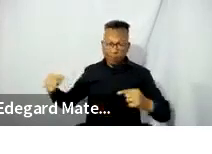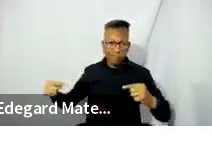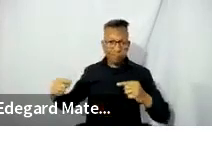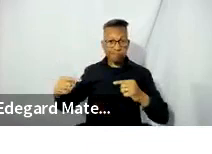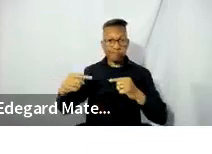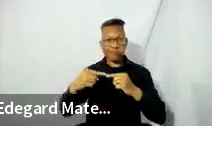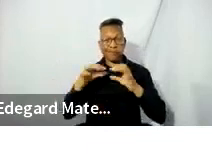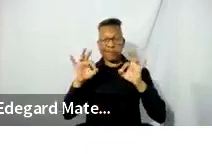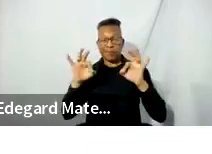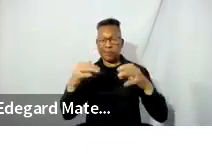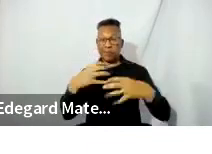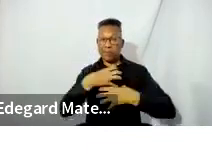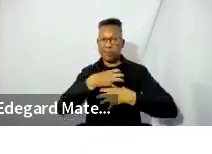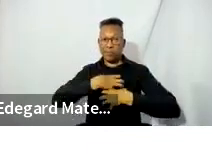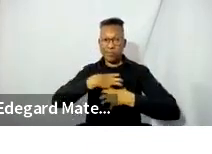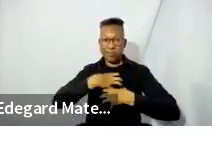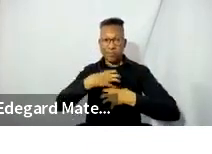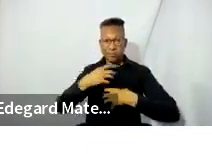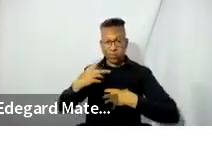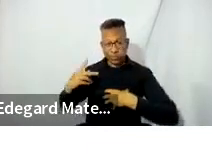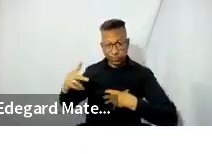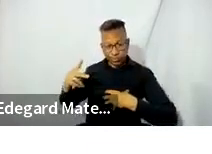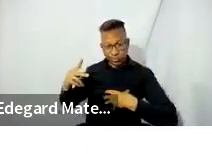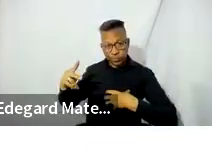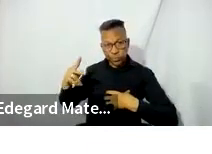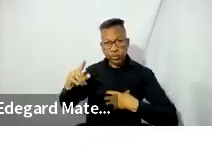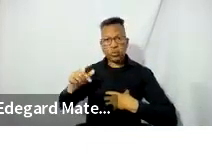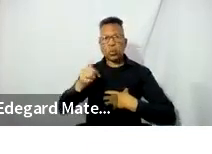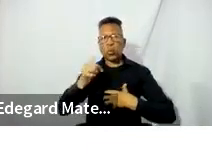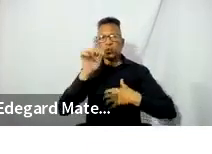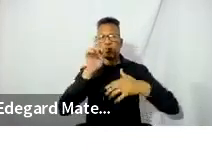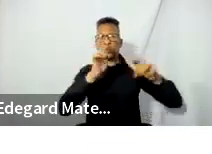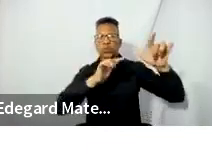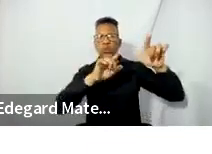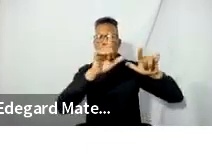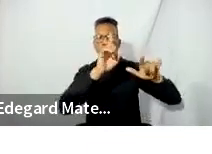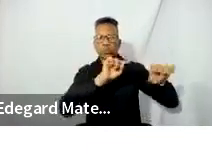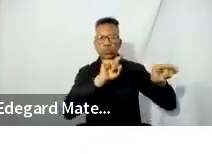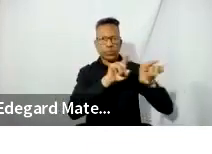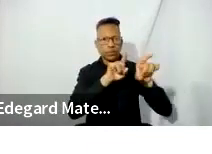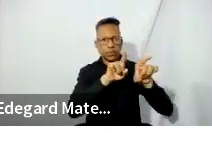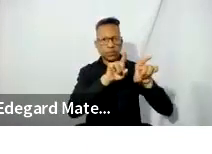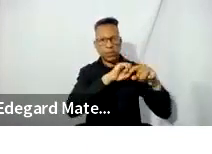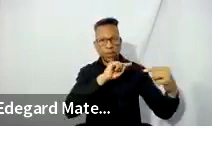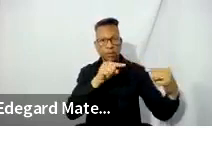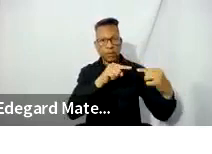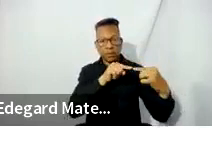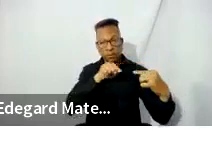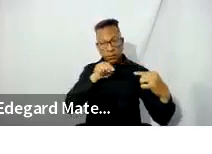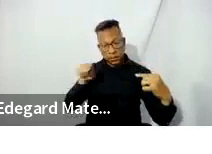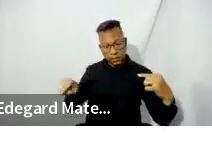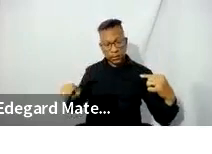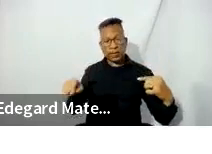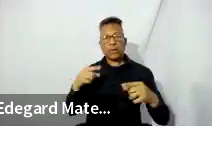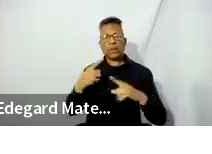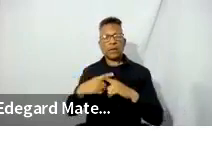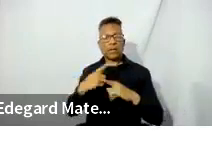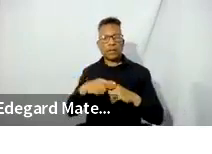ior to you ior to himself, got pulled, ior to himself, got pullers to himself, got pulled, others initially applied to Others initially apply to him the child the child himself